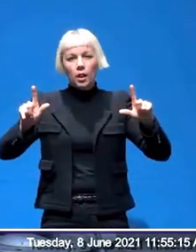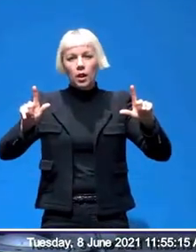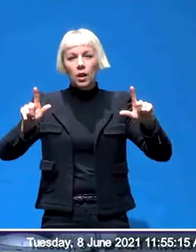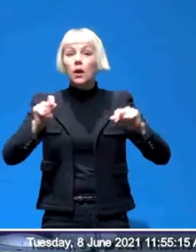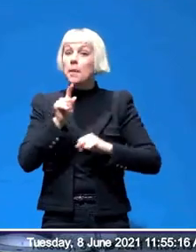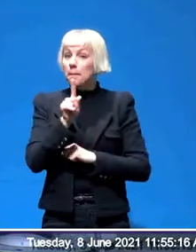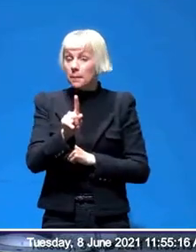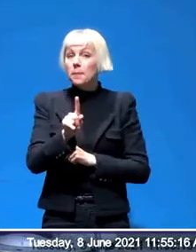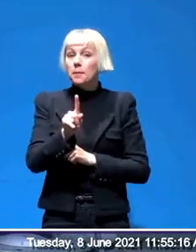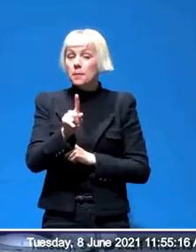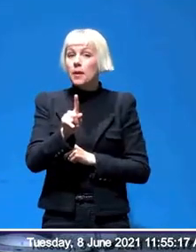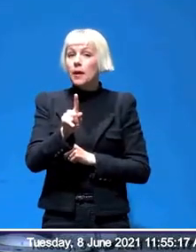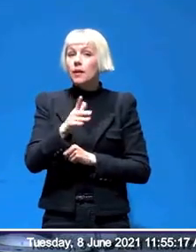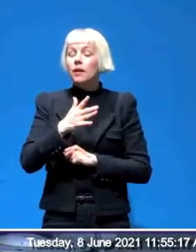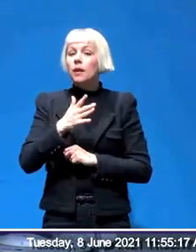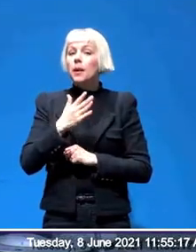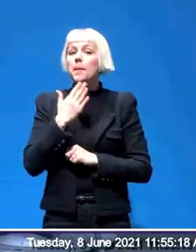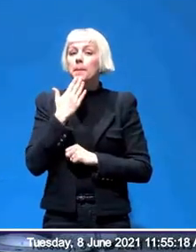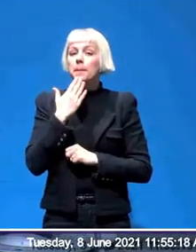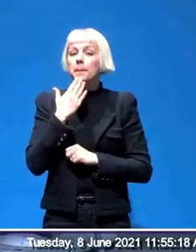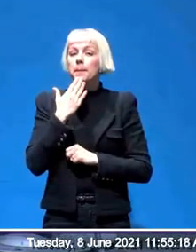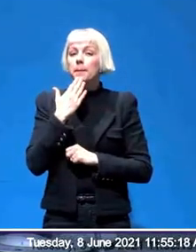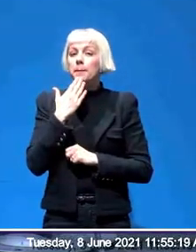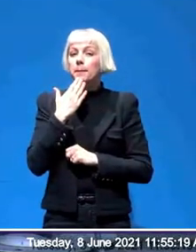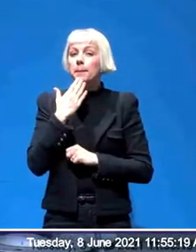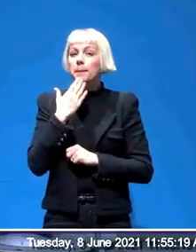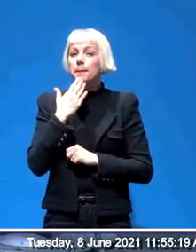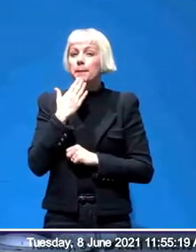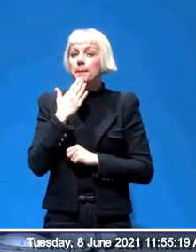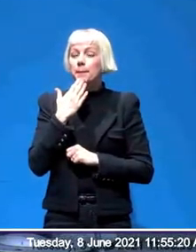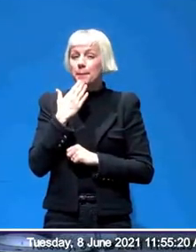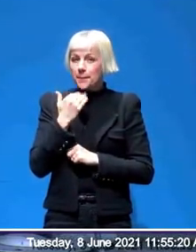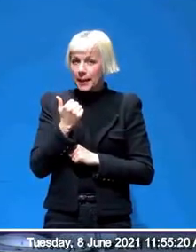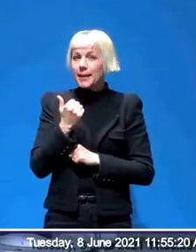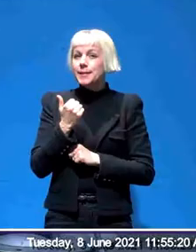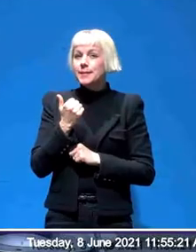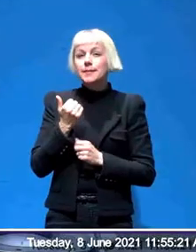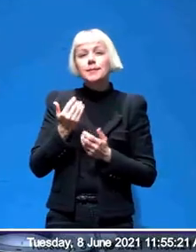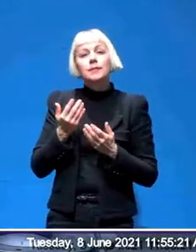but I would like you to just allow the Commissioners and those following this